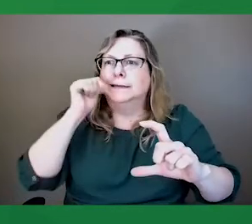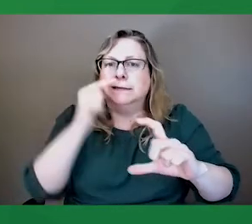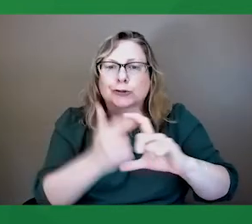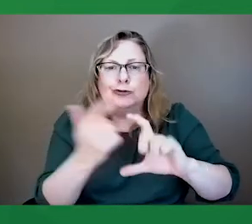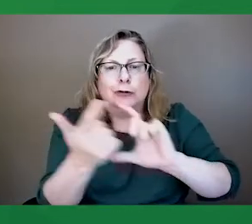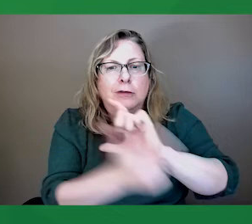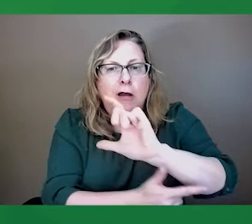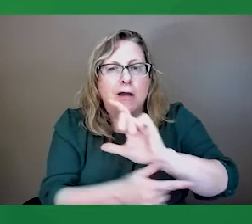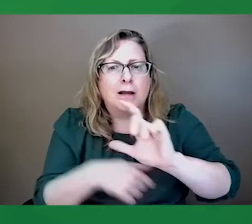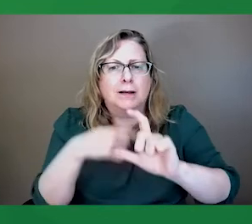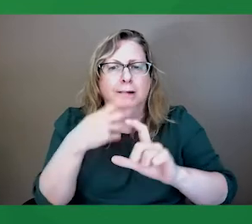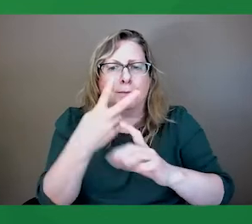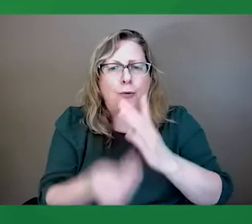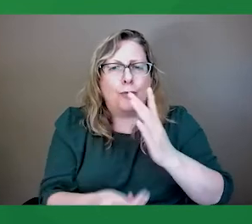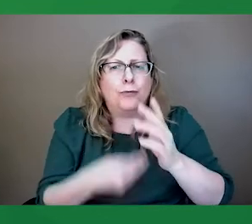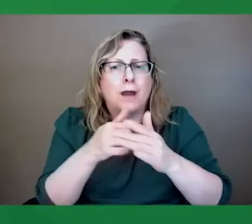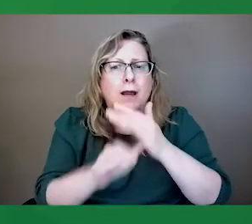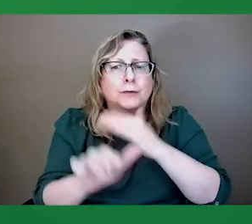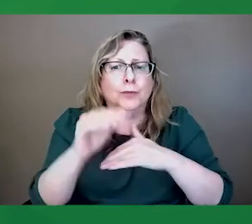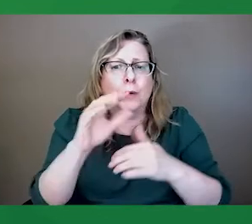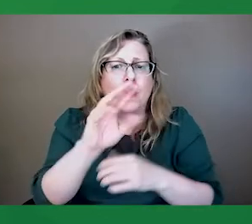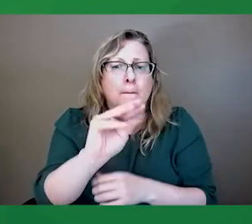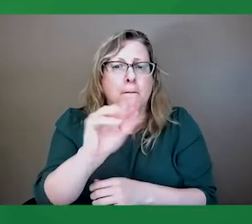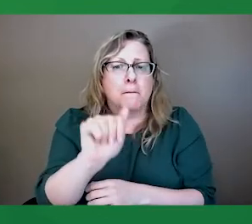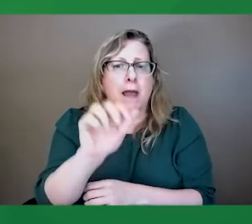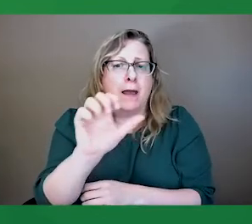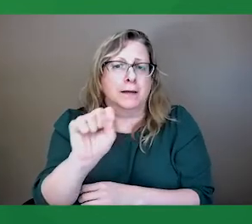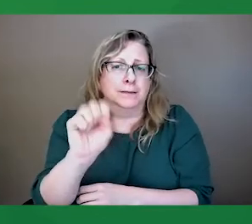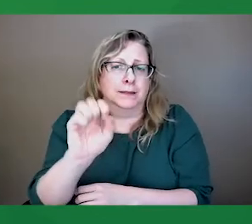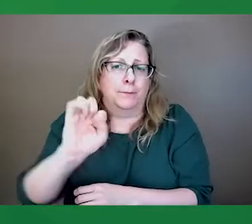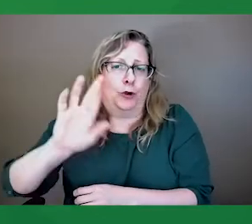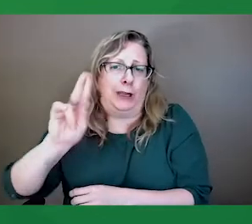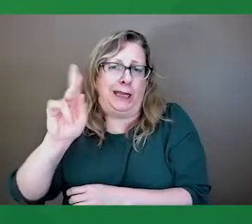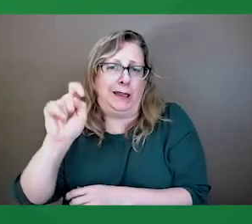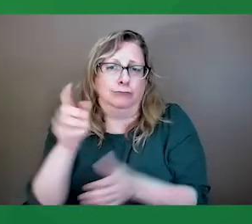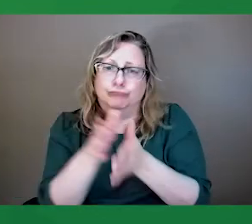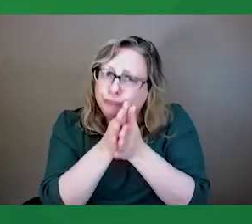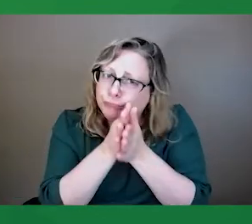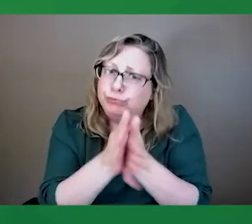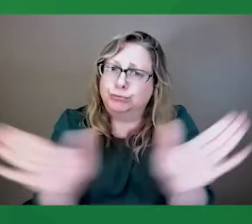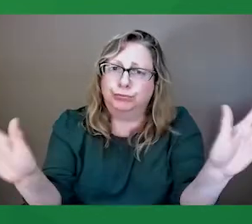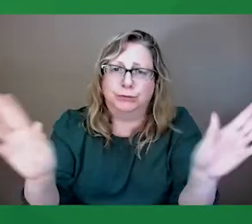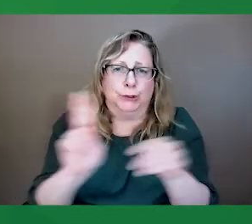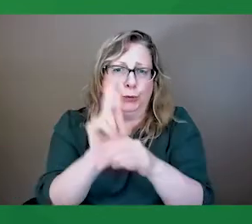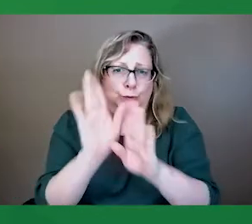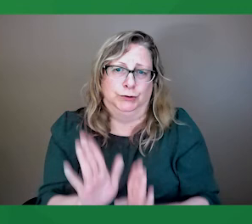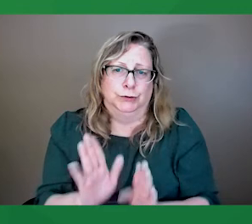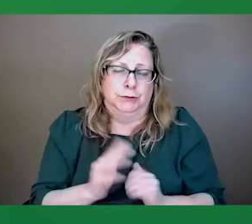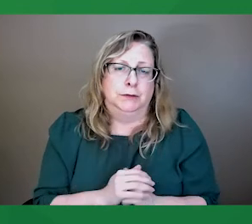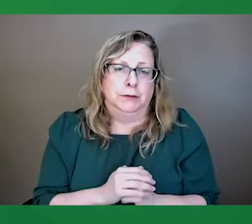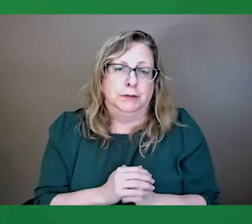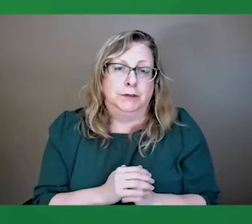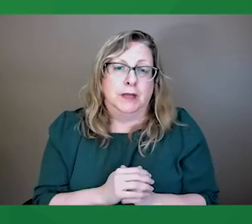which were mass market consumers. This is what I believe to be the power